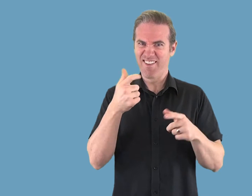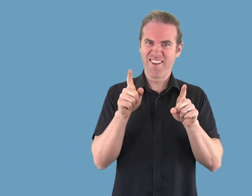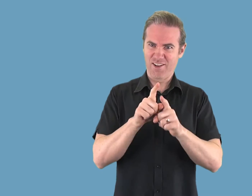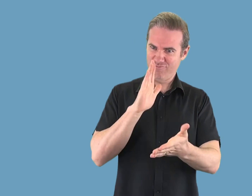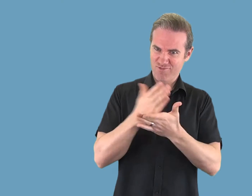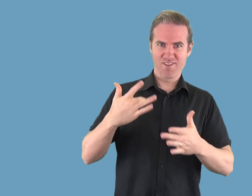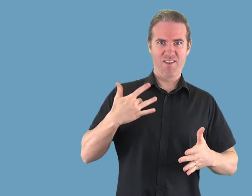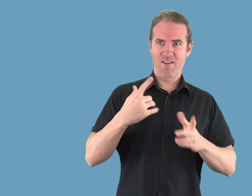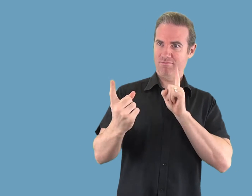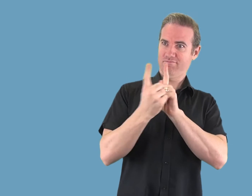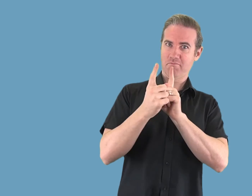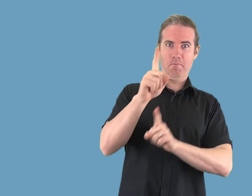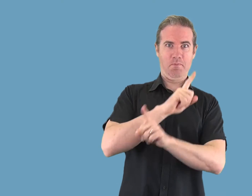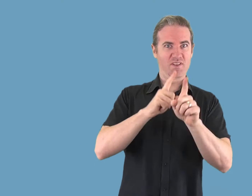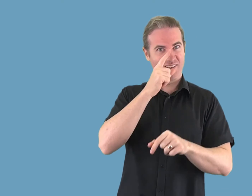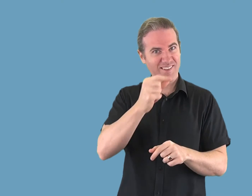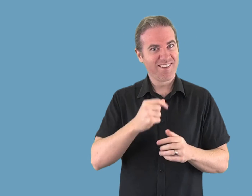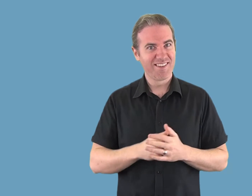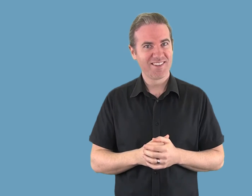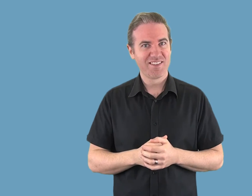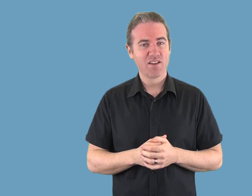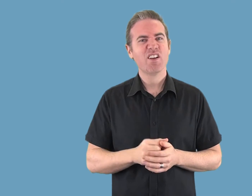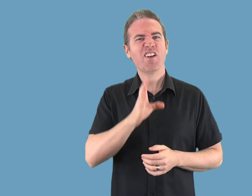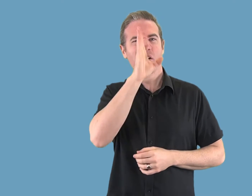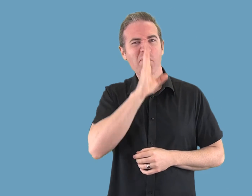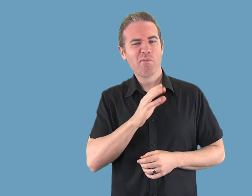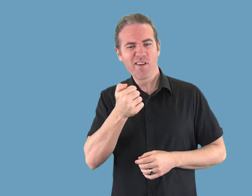though they were face to face in a meeting.